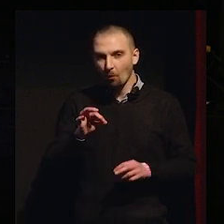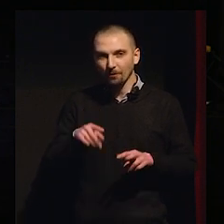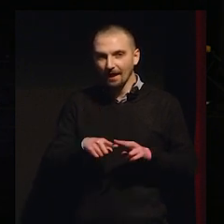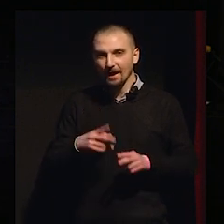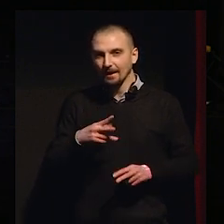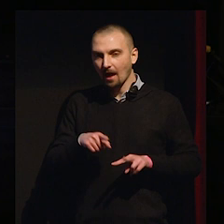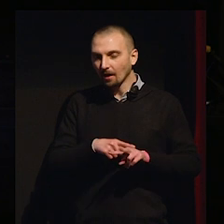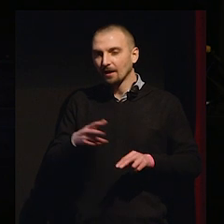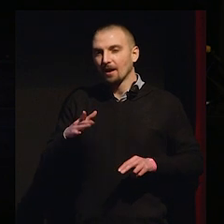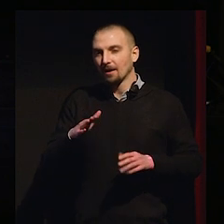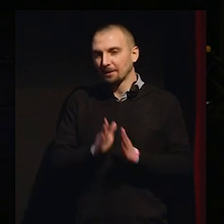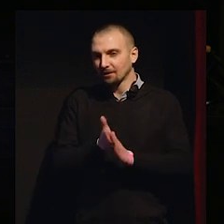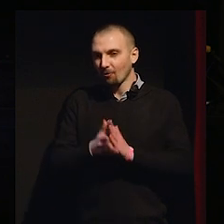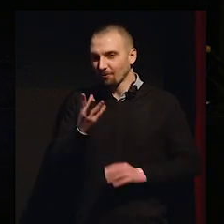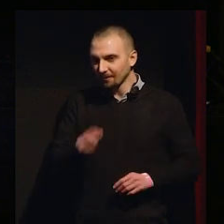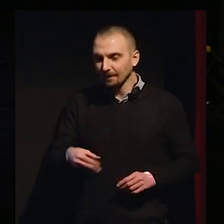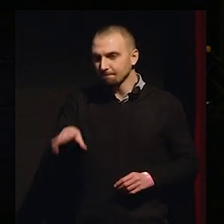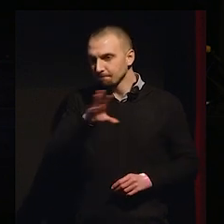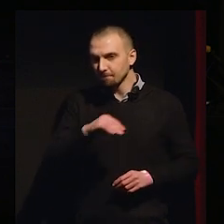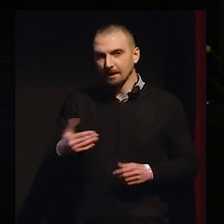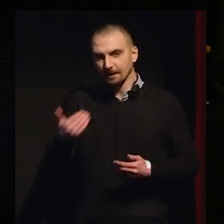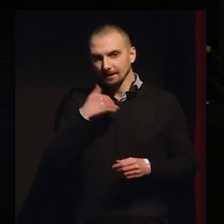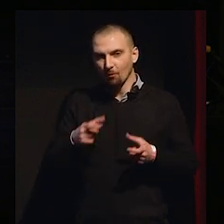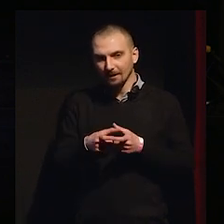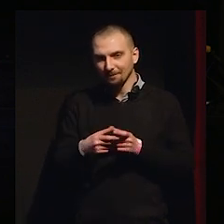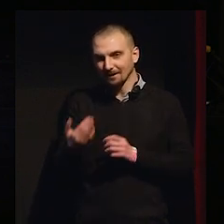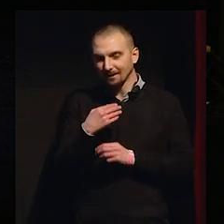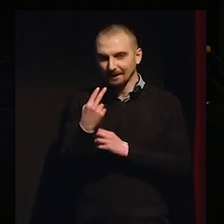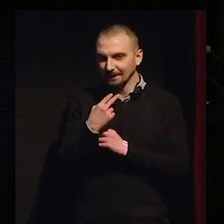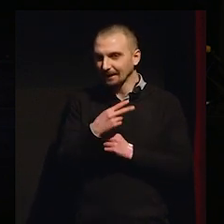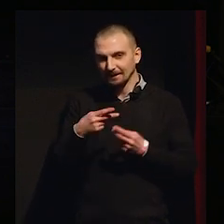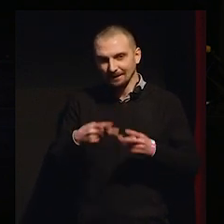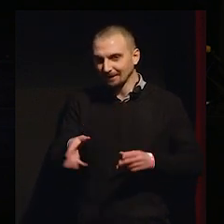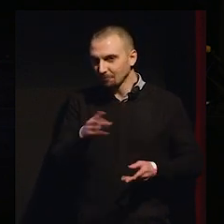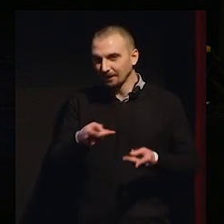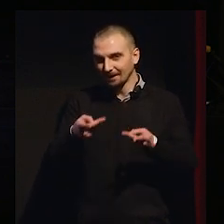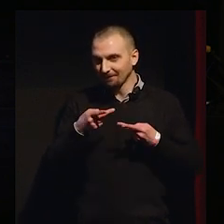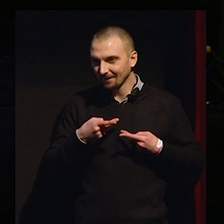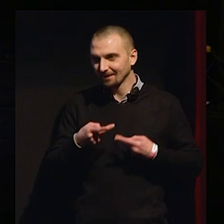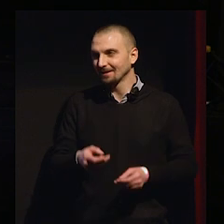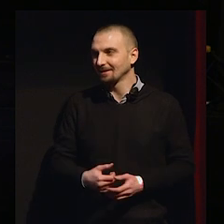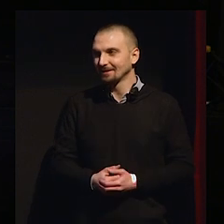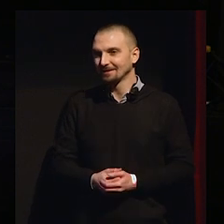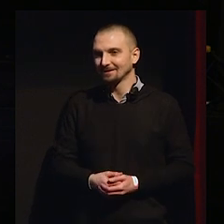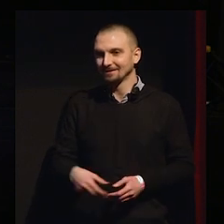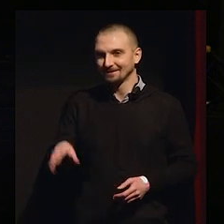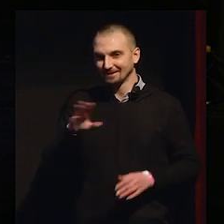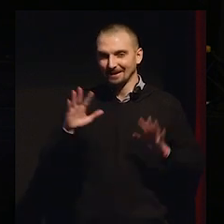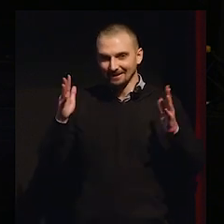At the Civil Space, Guide Dogs has a stand, we are expecting your visits. And Guide Dogs are everywhere! We overcame prejudice!